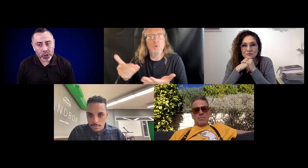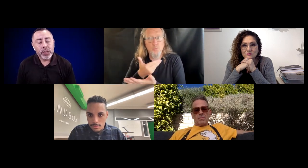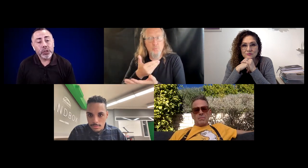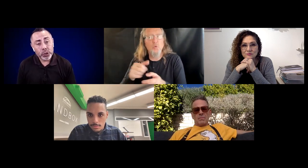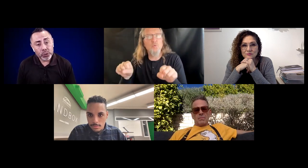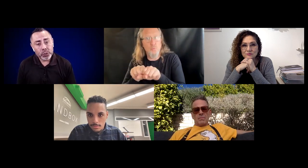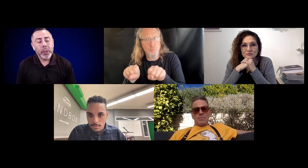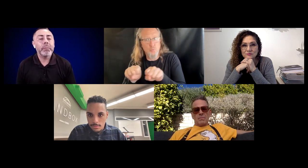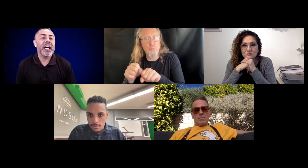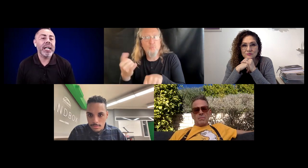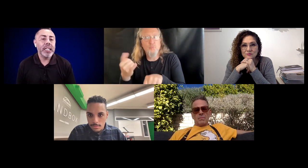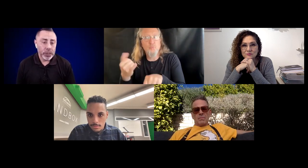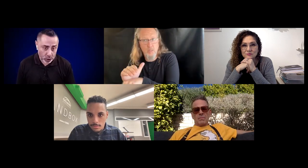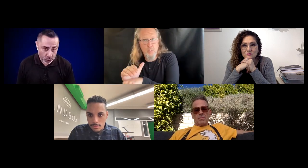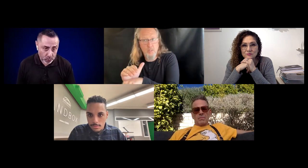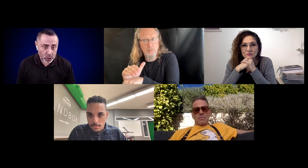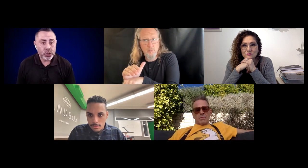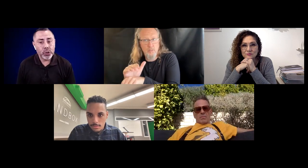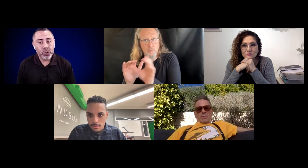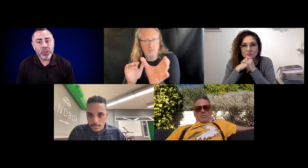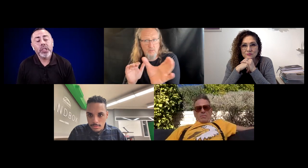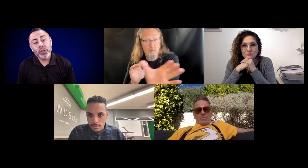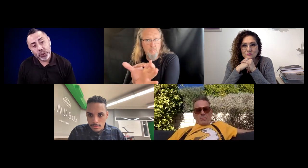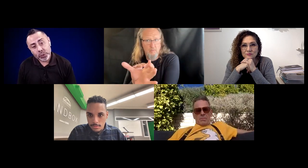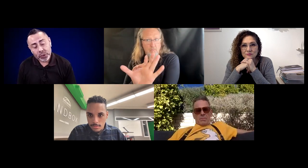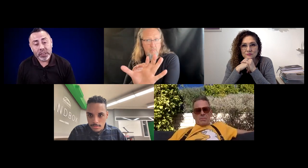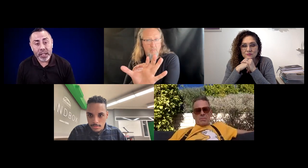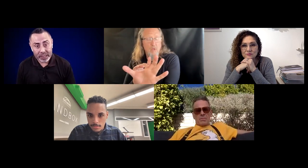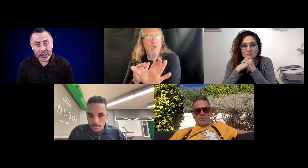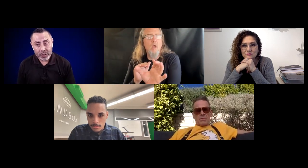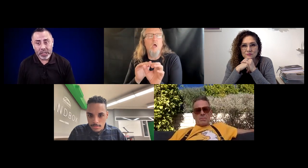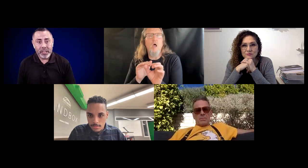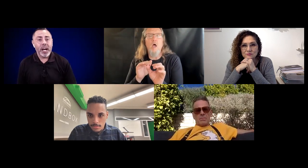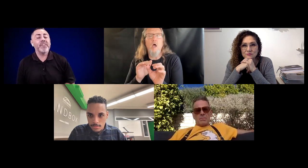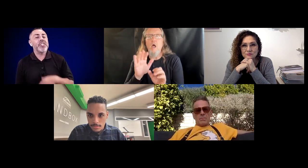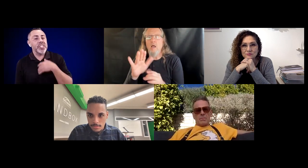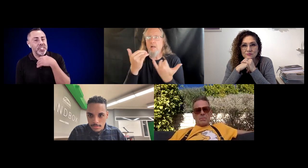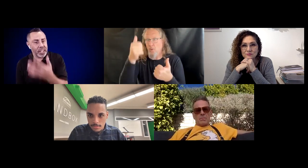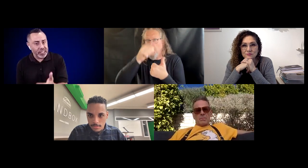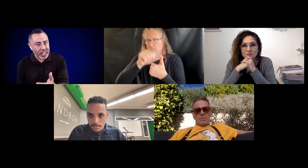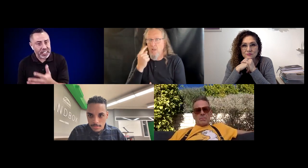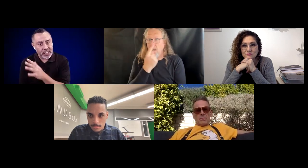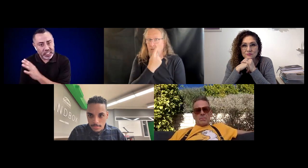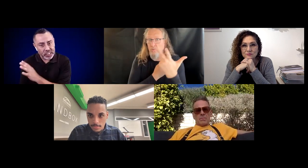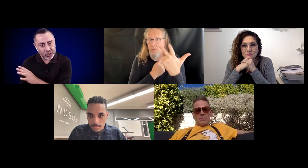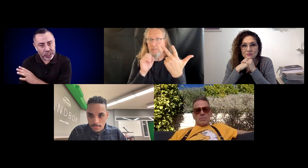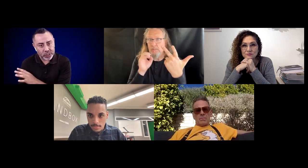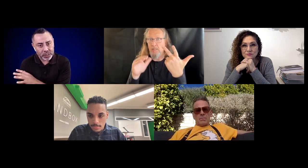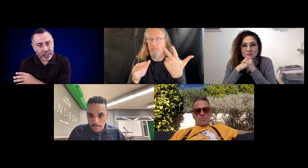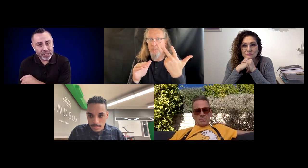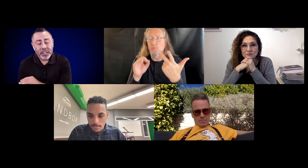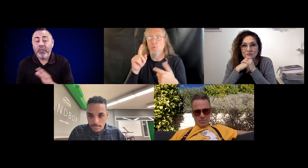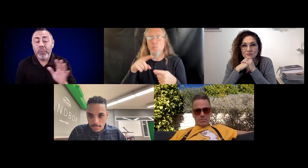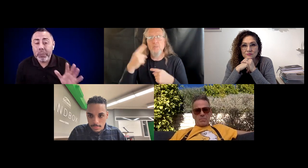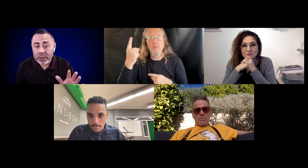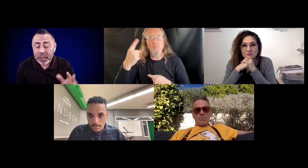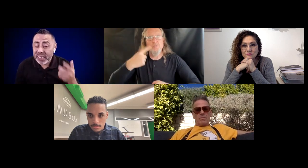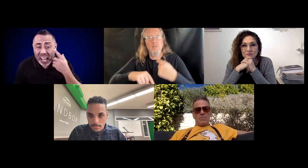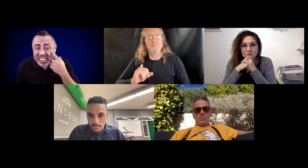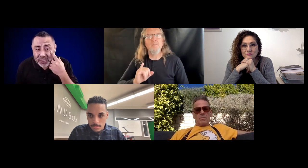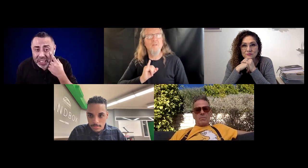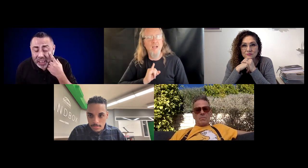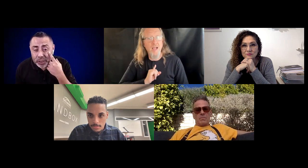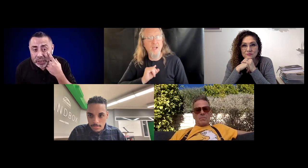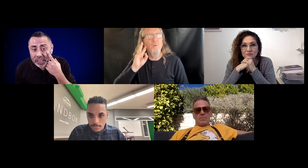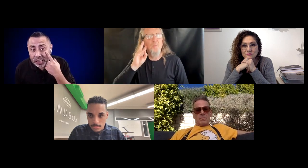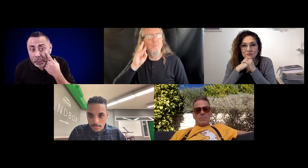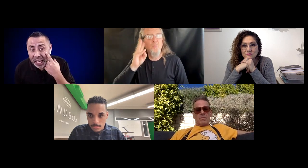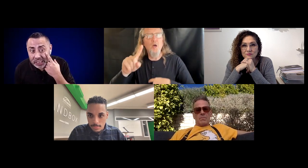Okay. I just signed that in an English structure, remember, the eyes only have a 3 seconds of capacity to process information.